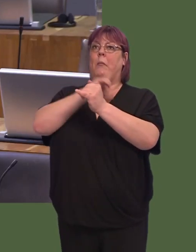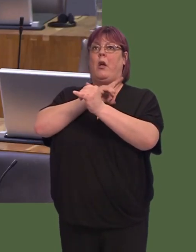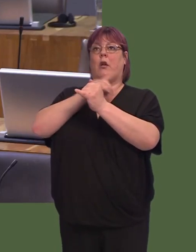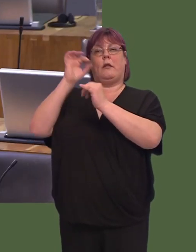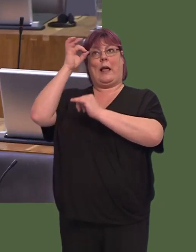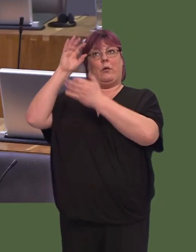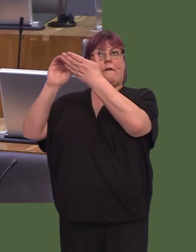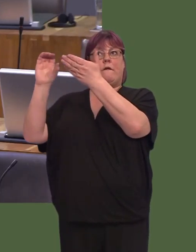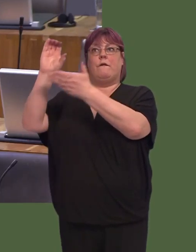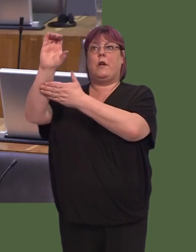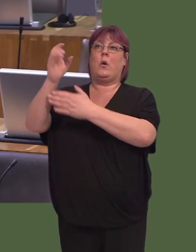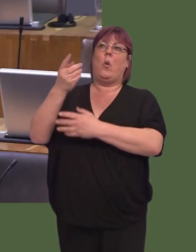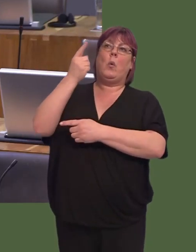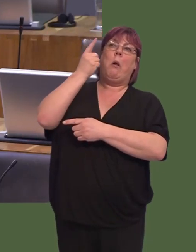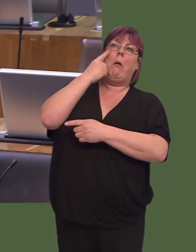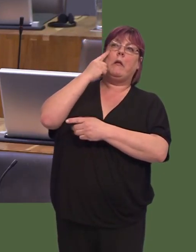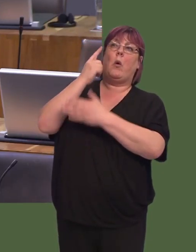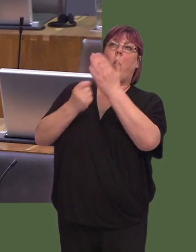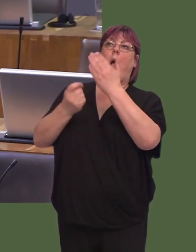of that pilot in taking our own scheme forward.